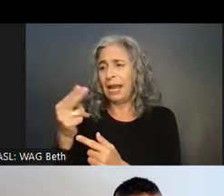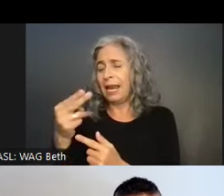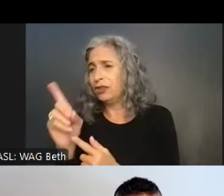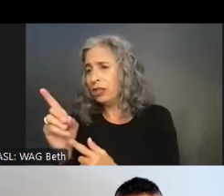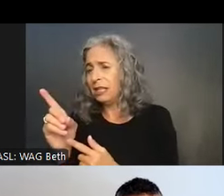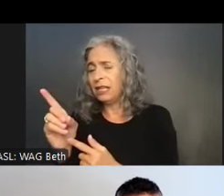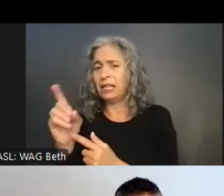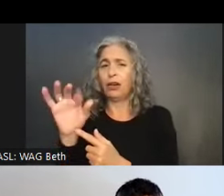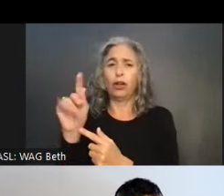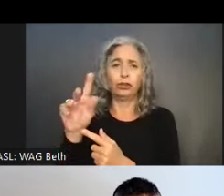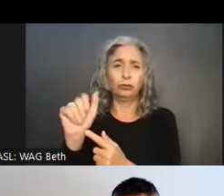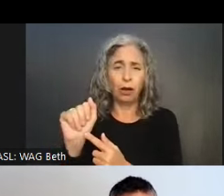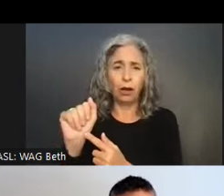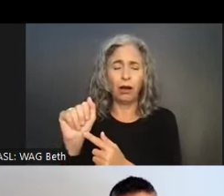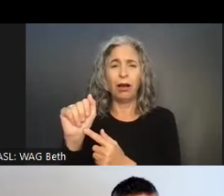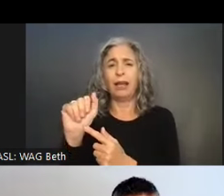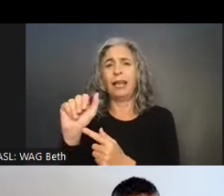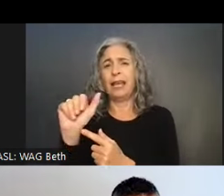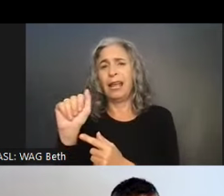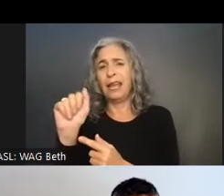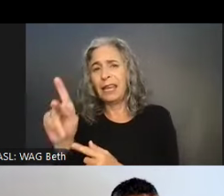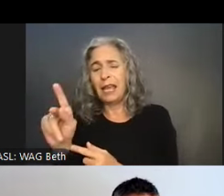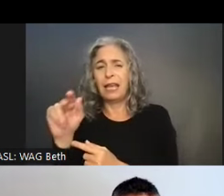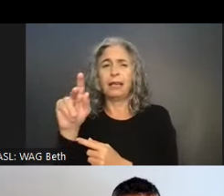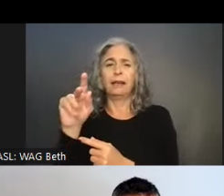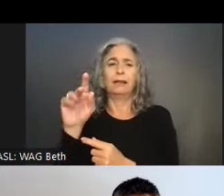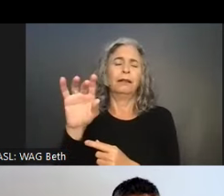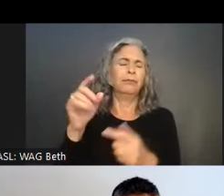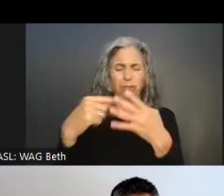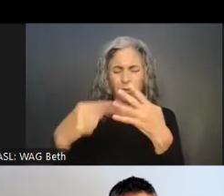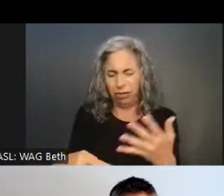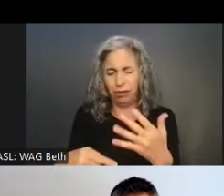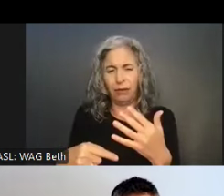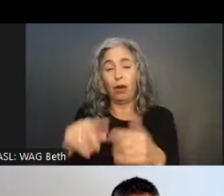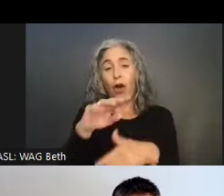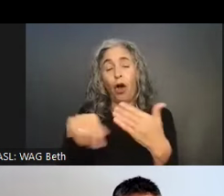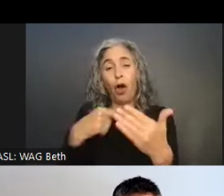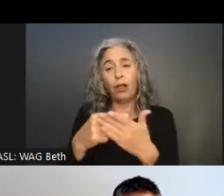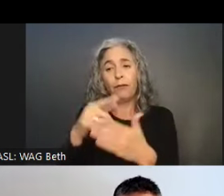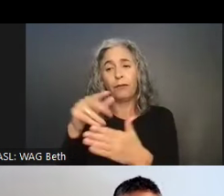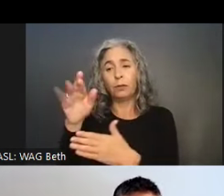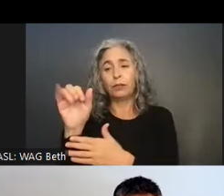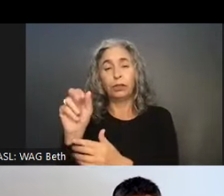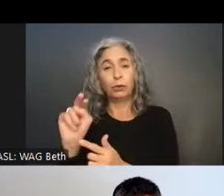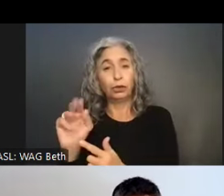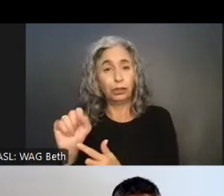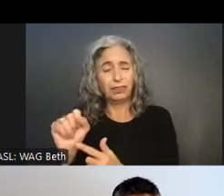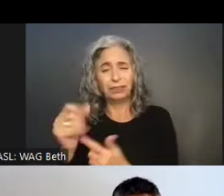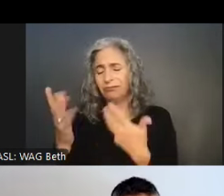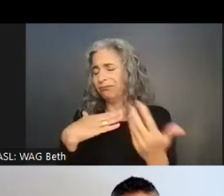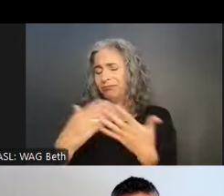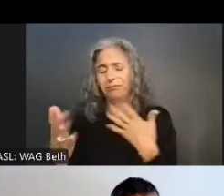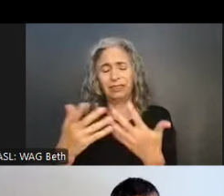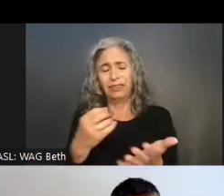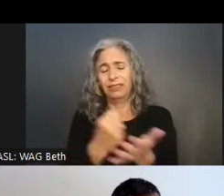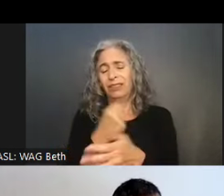4K, 8K and on and on. These resolutions don't matter and are wasteful and inaccessibility for